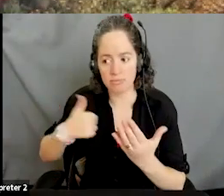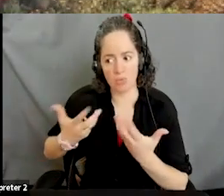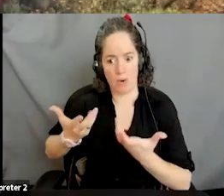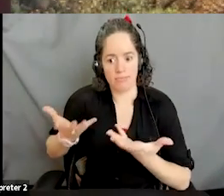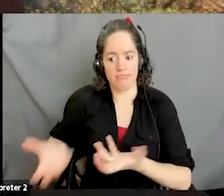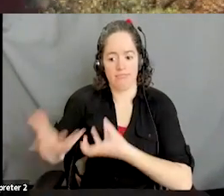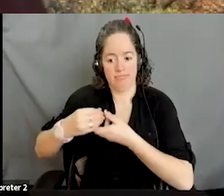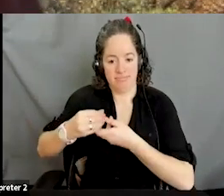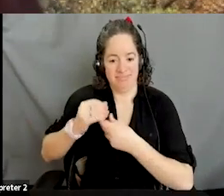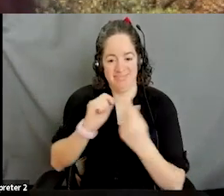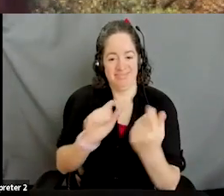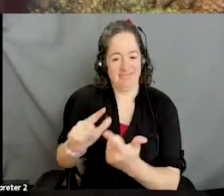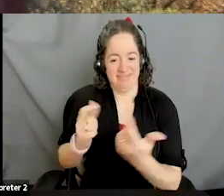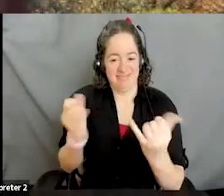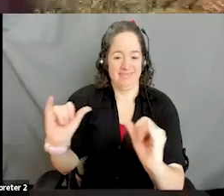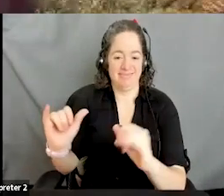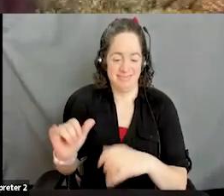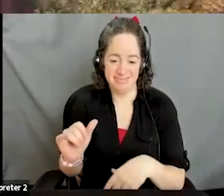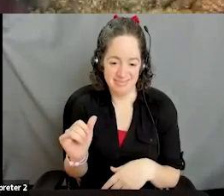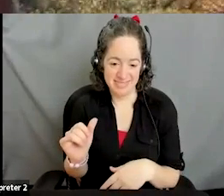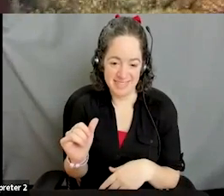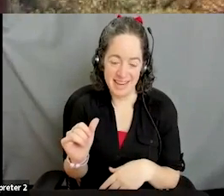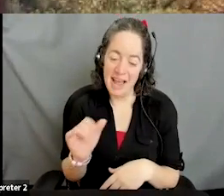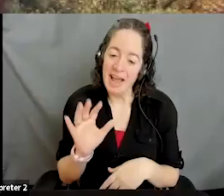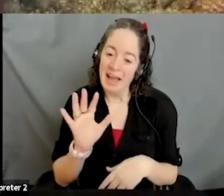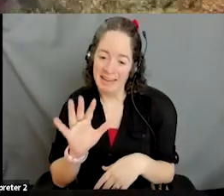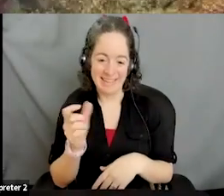I don't know how to get people there, but it's certainly what did it for me.